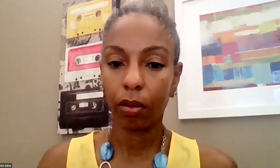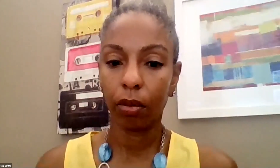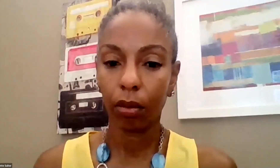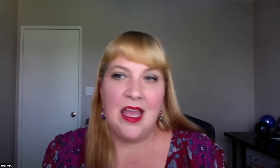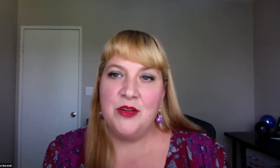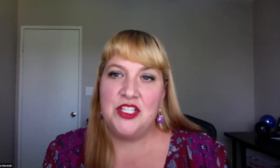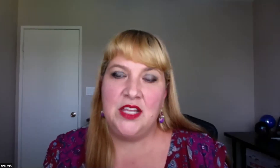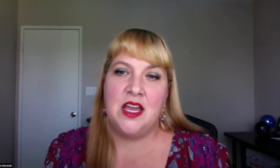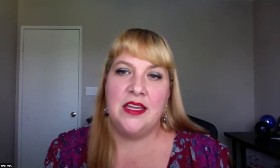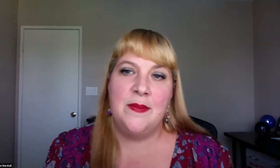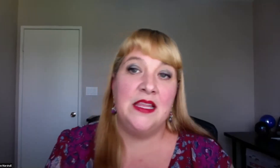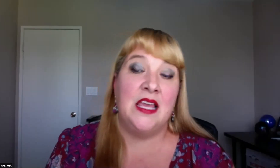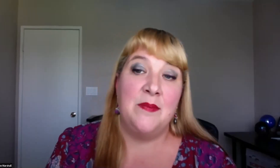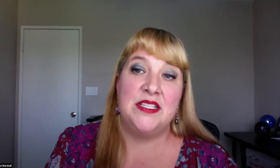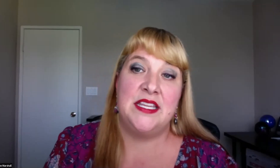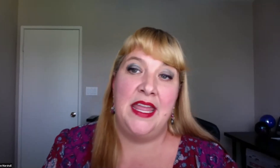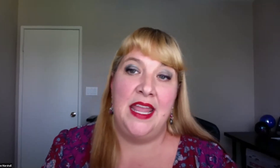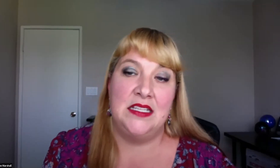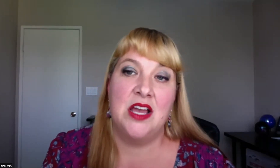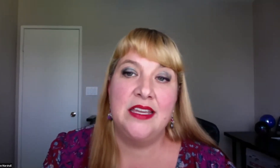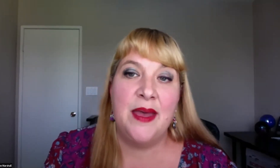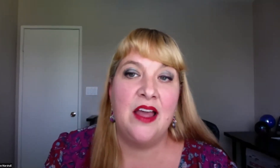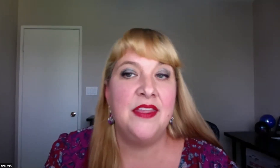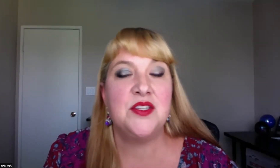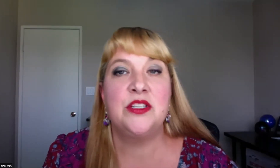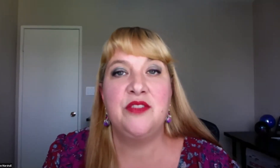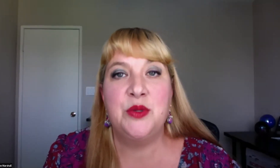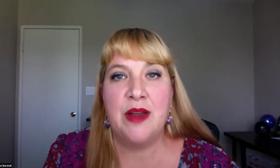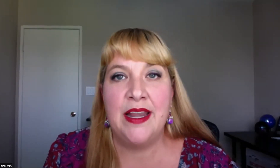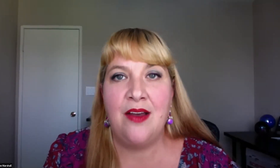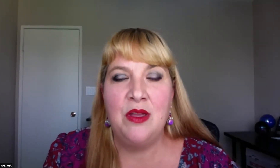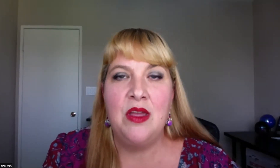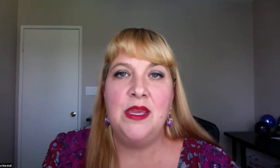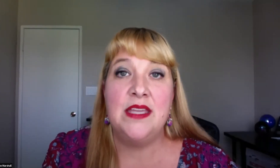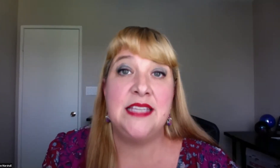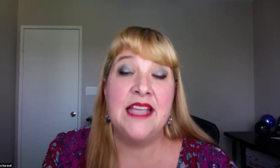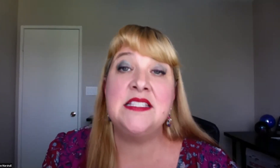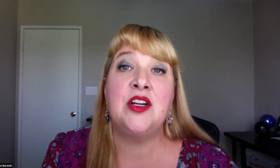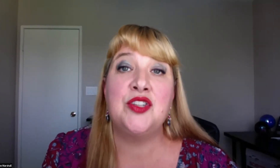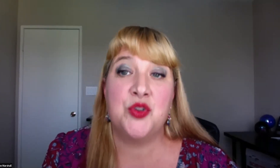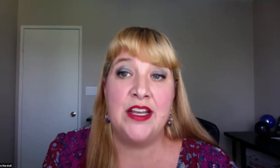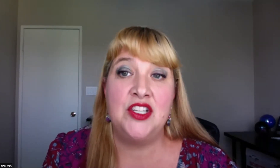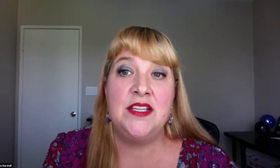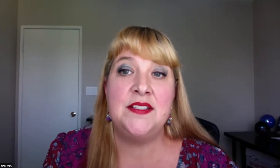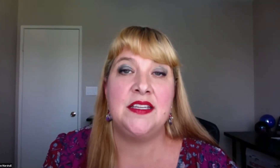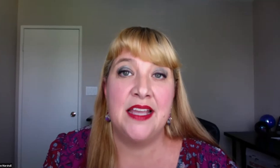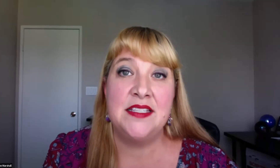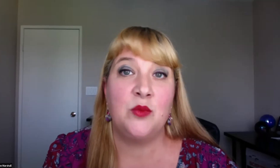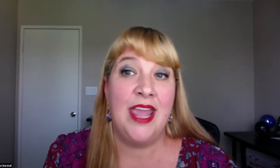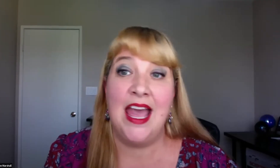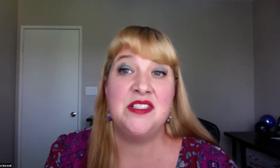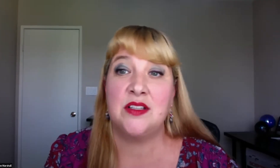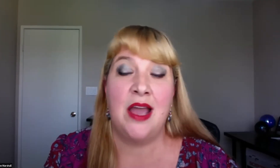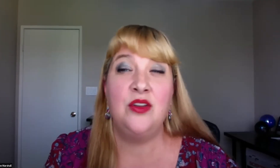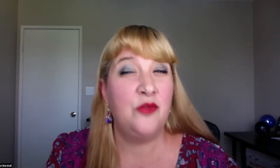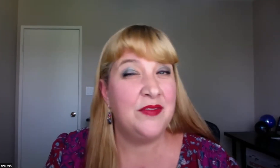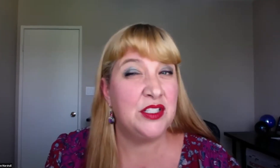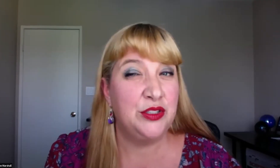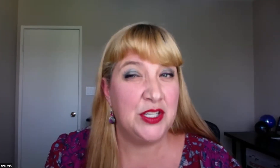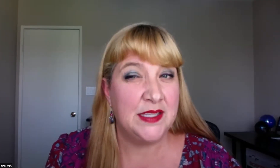Renee Marshall: And I appreciate you talking about the guidebook tonight and talking about how things are really fluid right now because yes there are strategies. Yes, we have. I don't know if we have solutions yet.